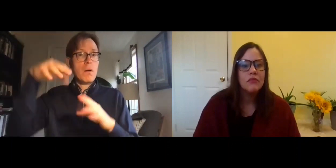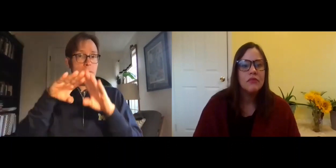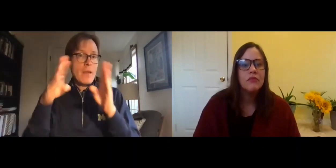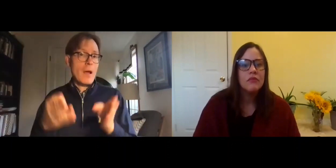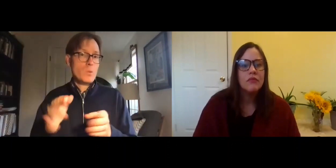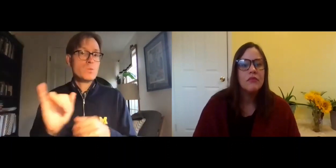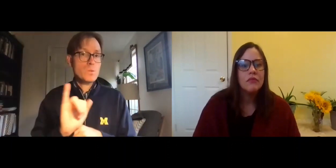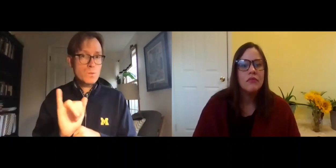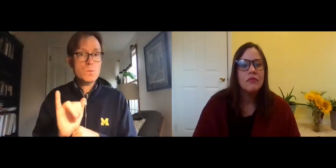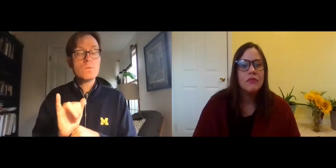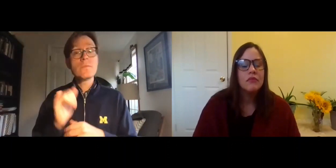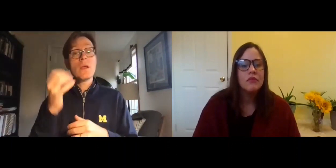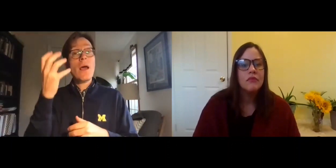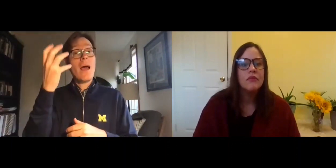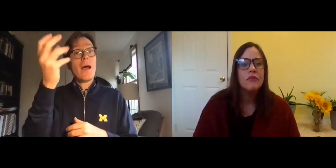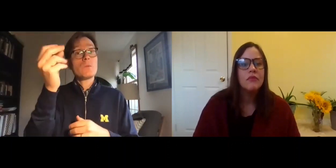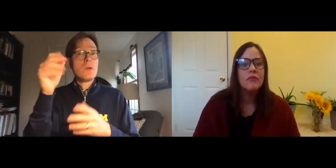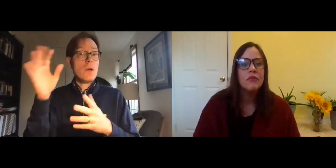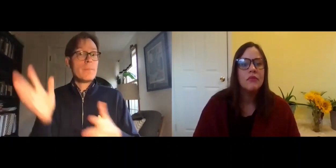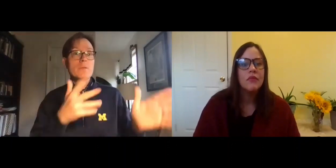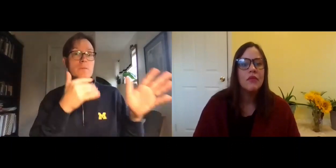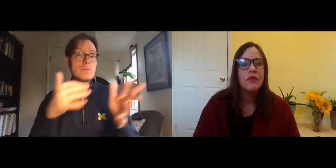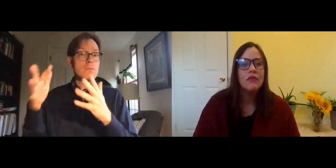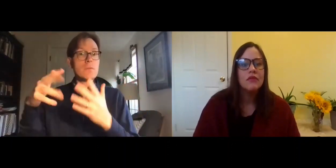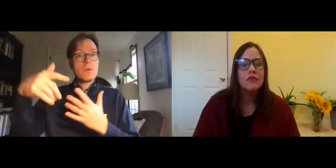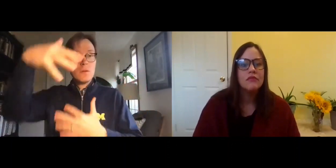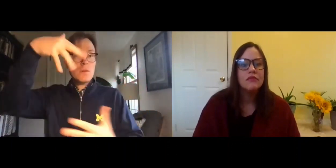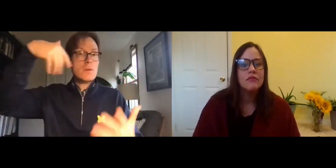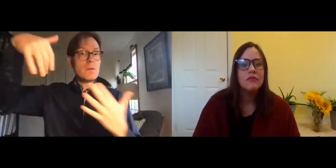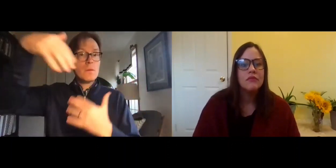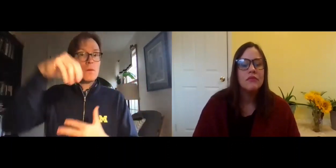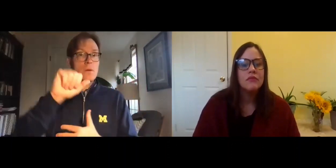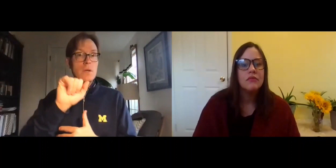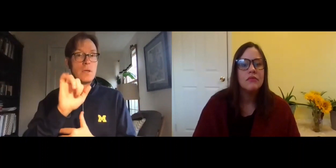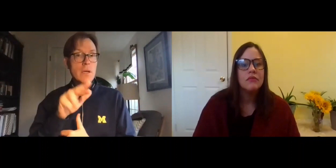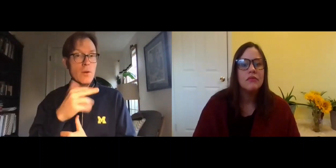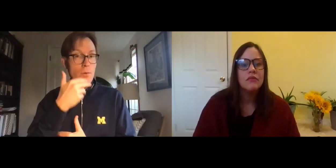And you can gather in the house but outdoors is going to be safer.